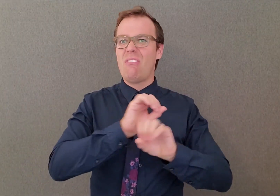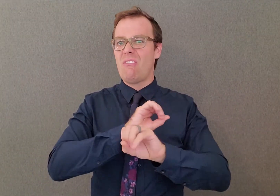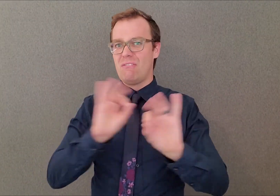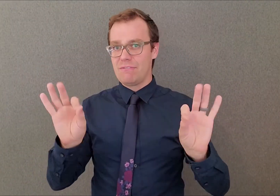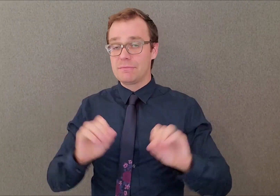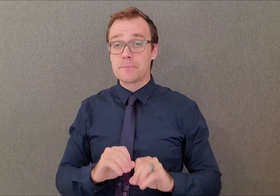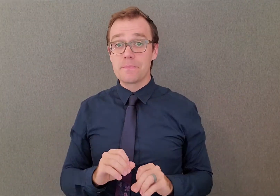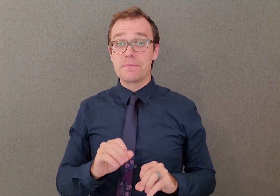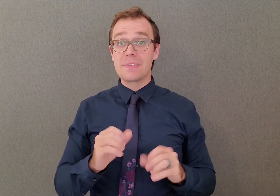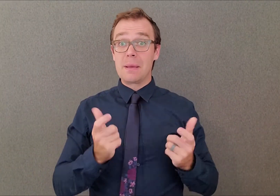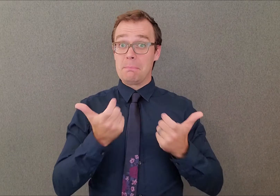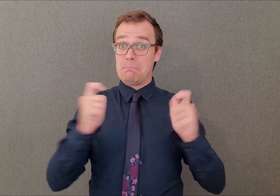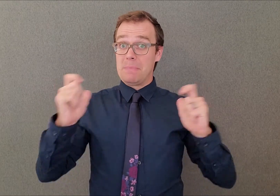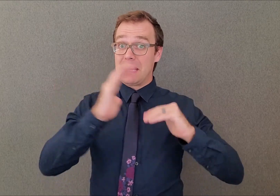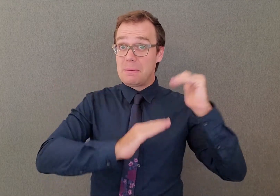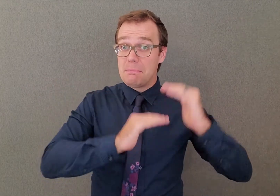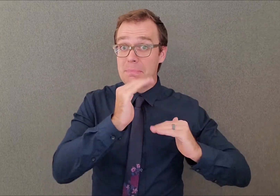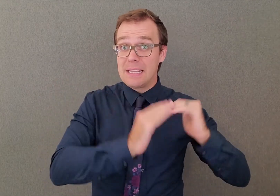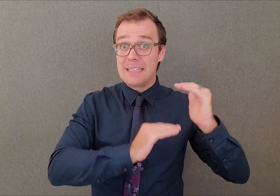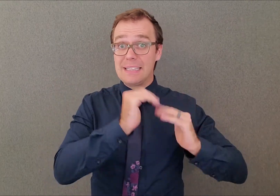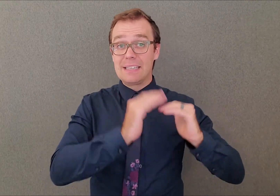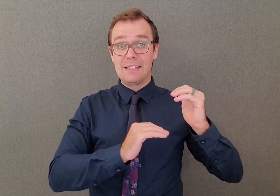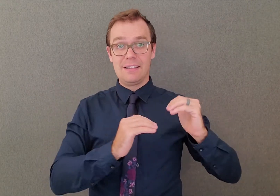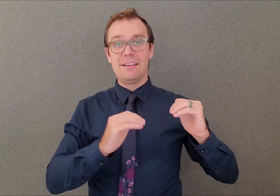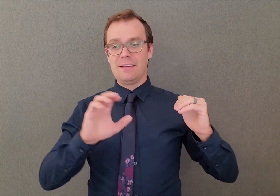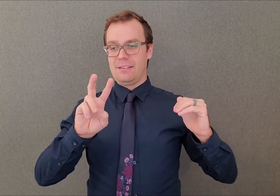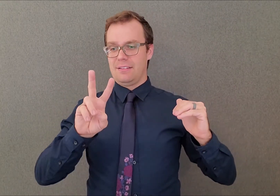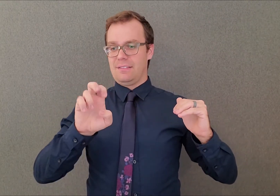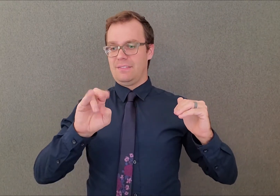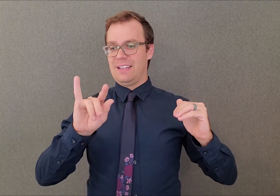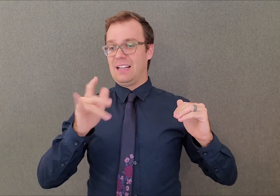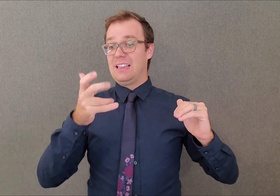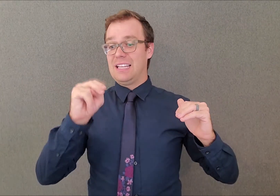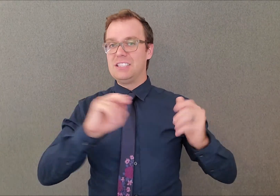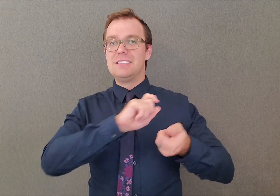set ventilation systems to 100% recirculation